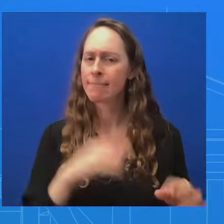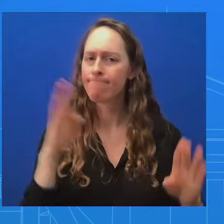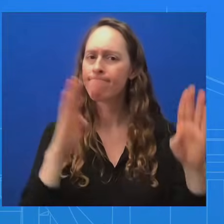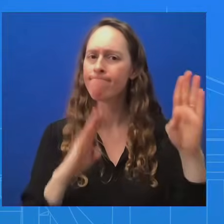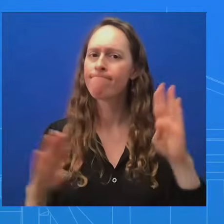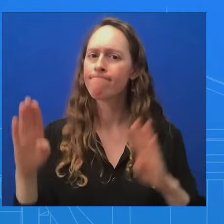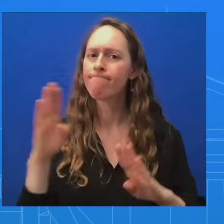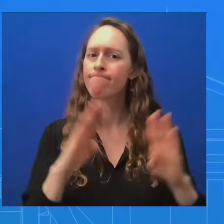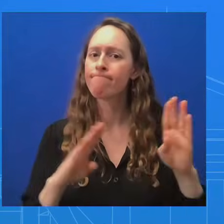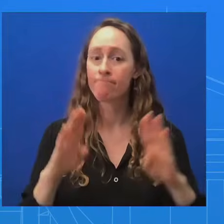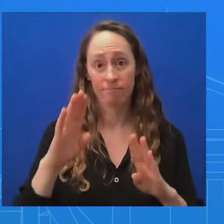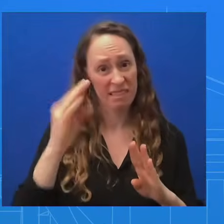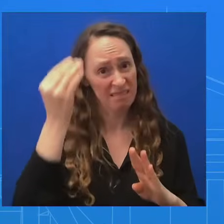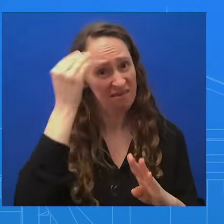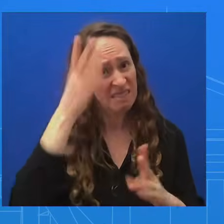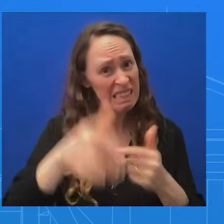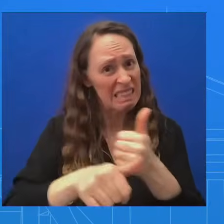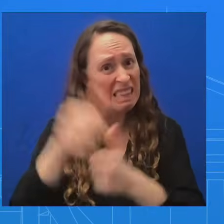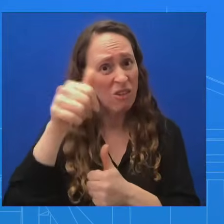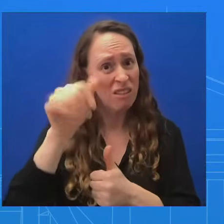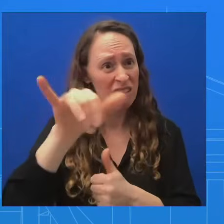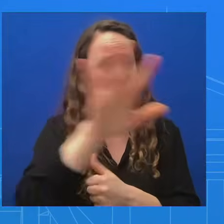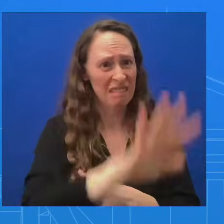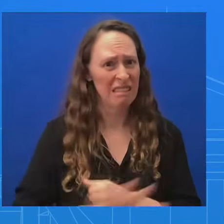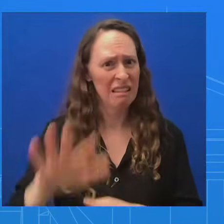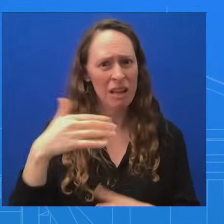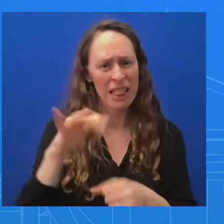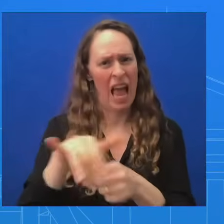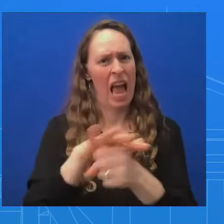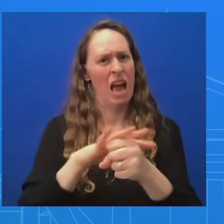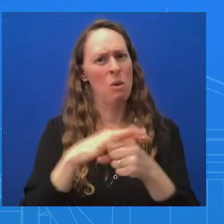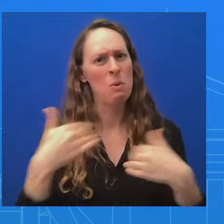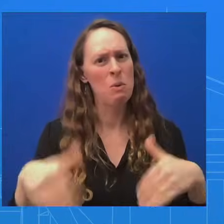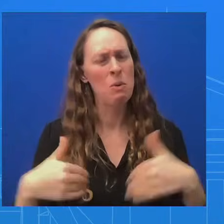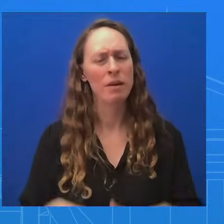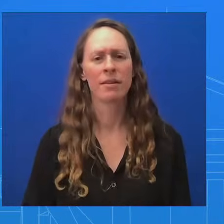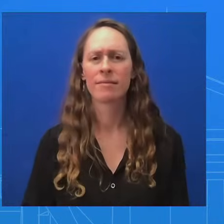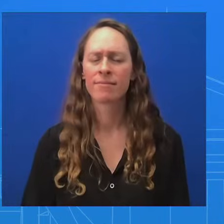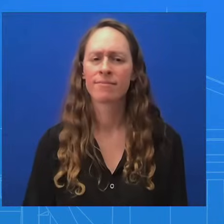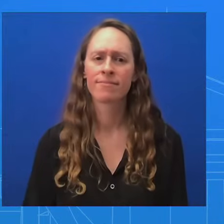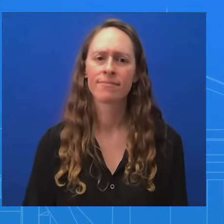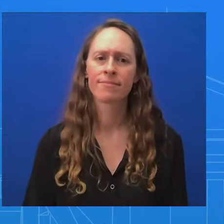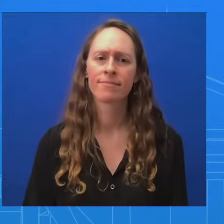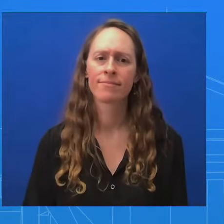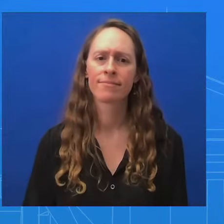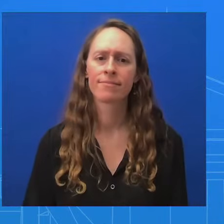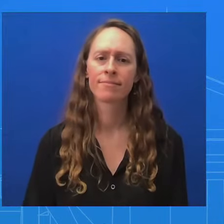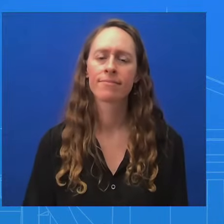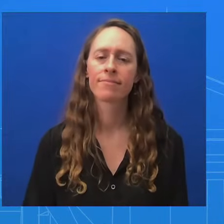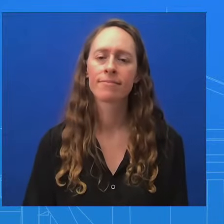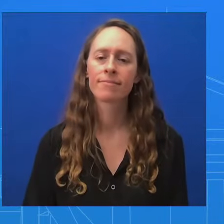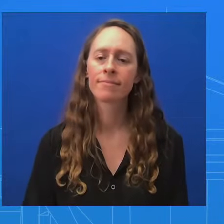Kim Jong Un said that South Korea was a "hostile" country. He then -- Mr. Kirby: It's not.